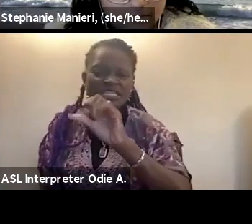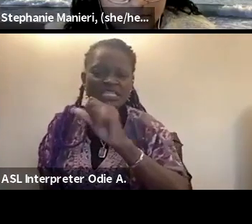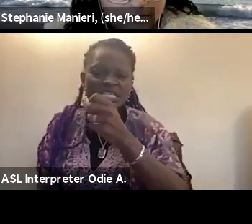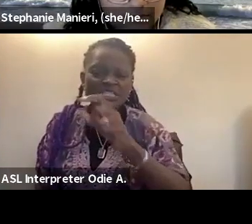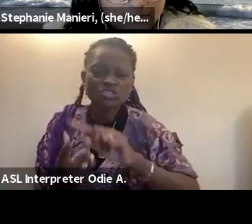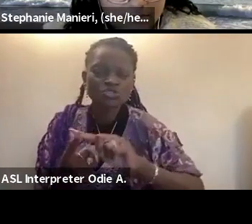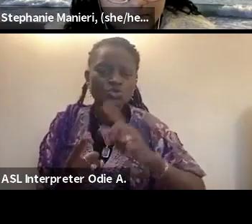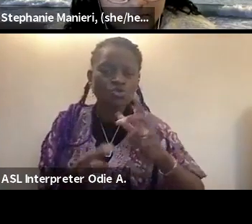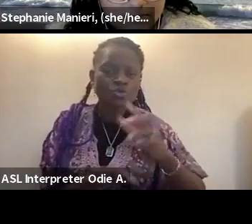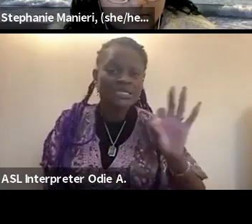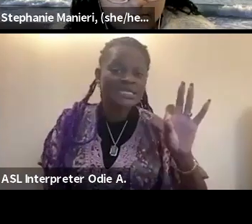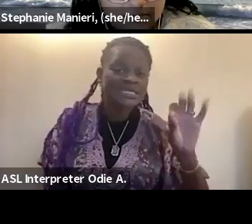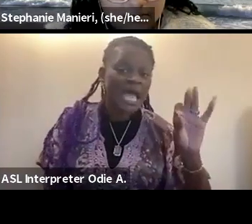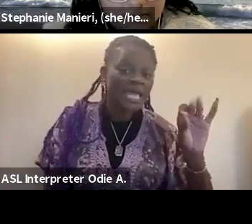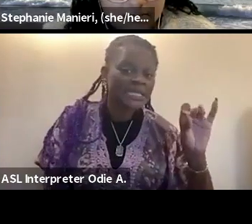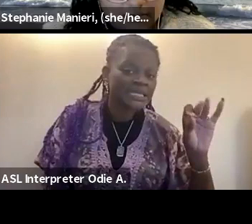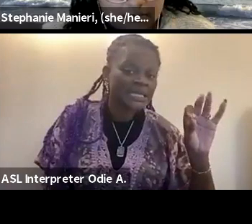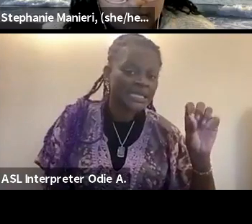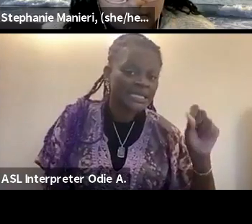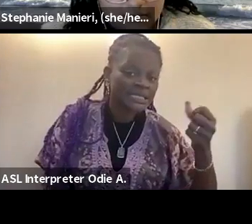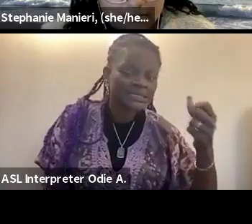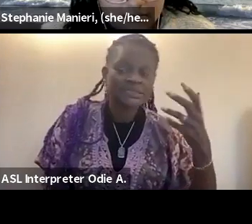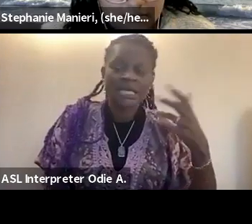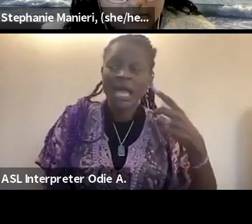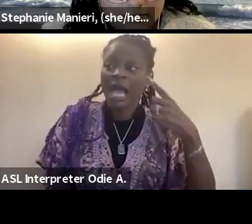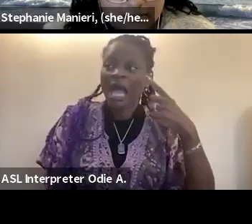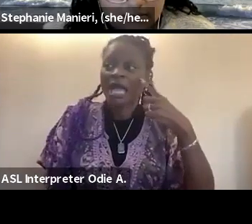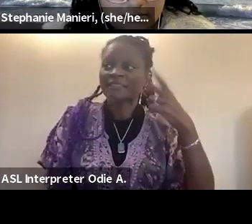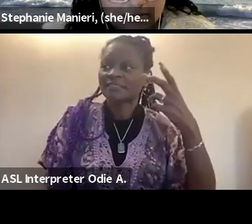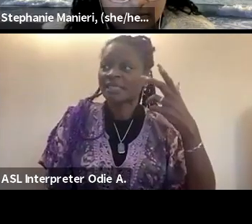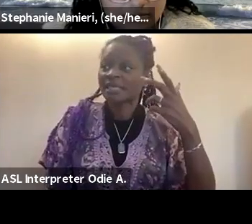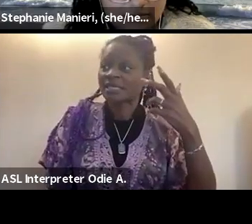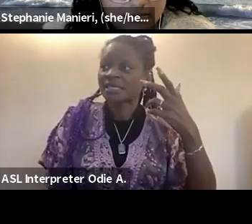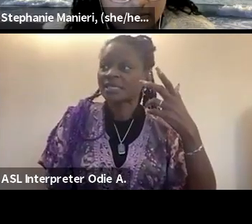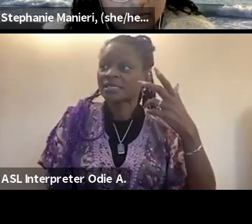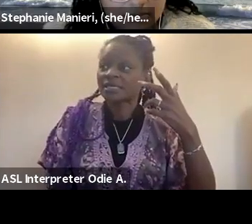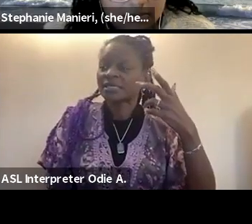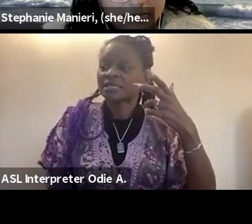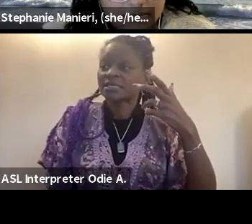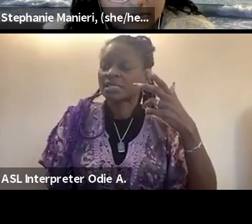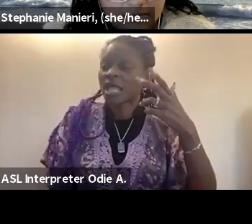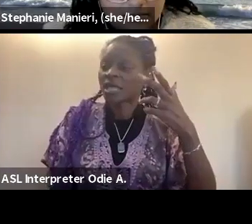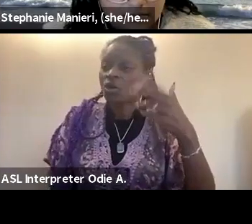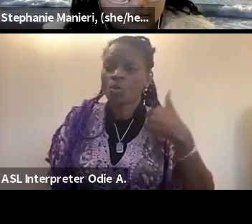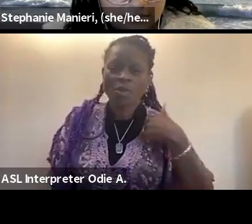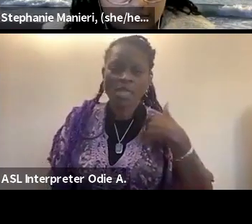I think Sebastopol Fire Department has 100% of its staff vaccinated,